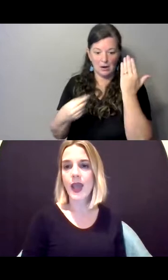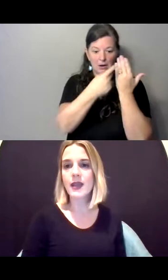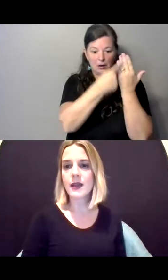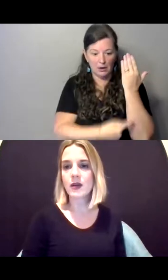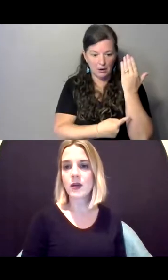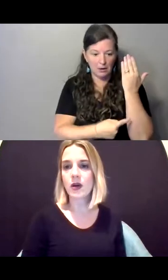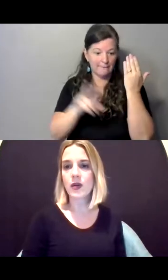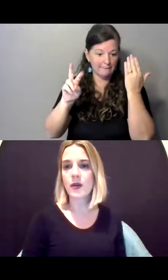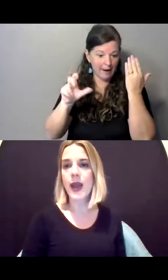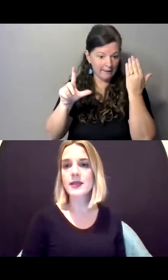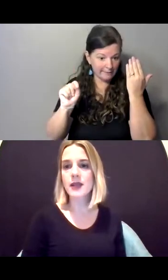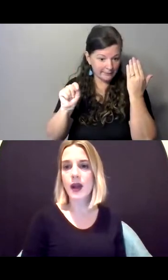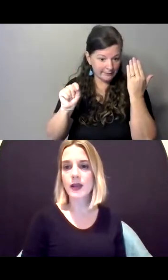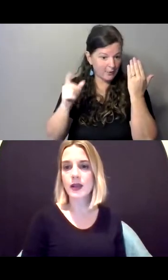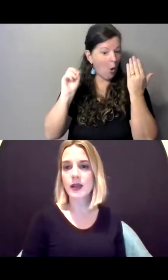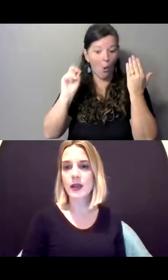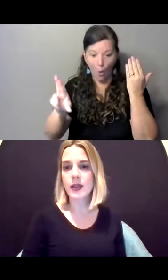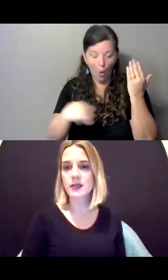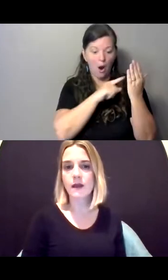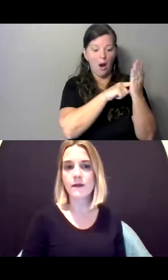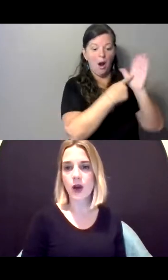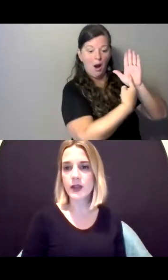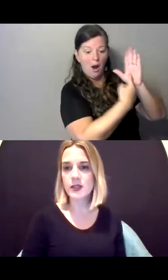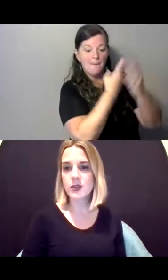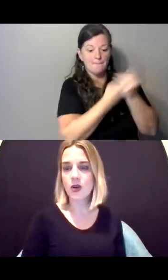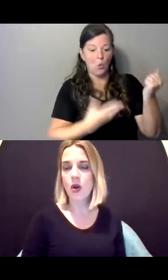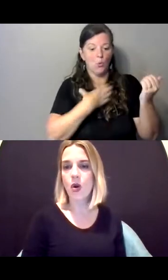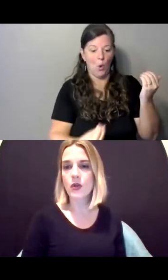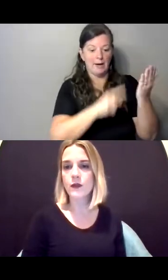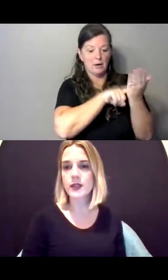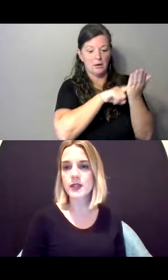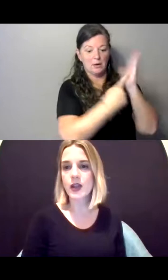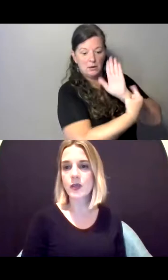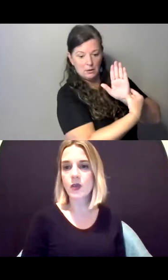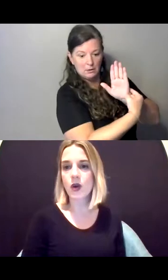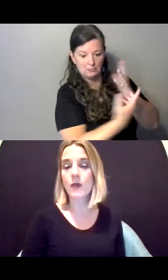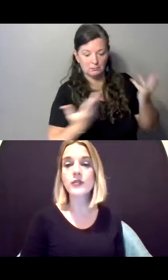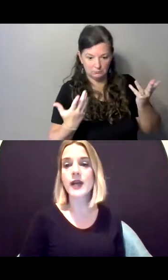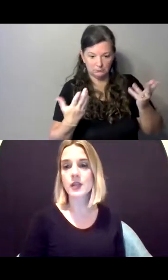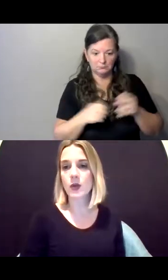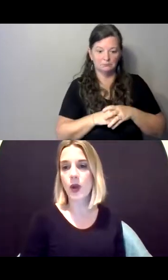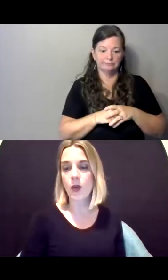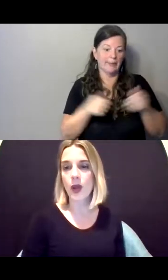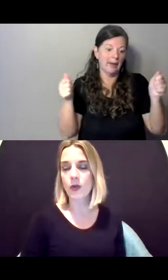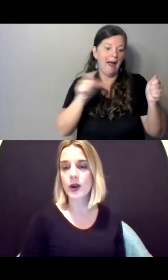and on the backside it's velvet, or on the front side could be or both sides could be a white board